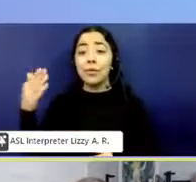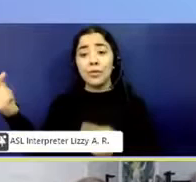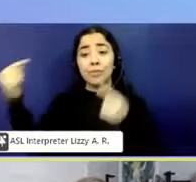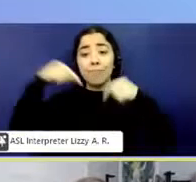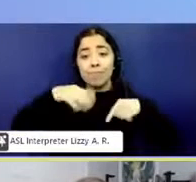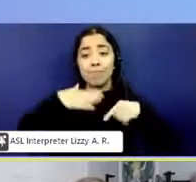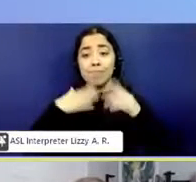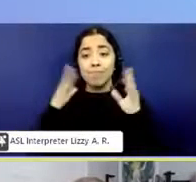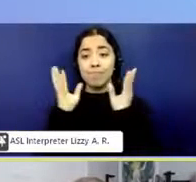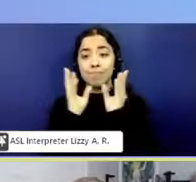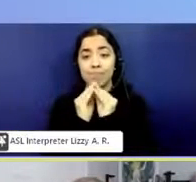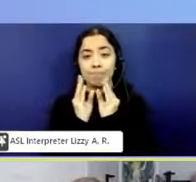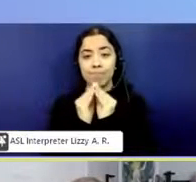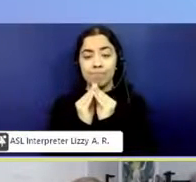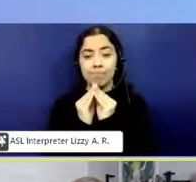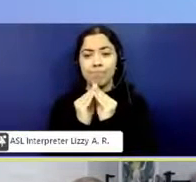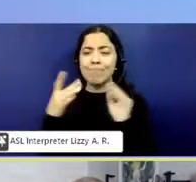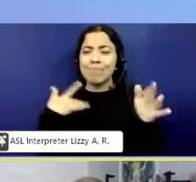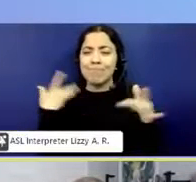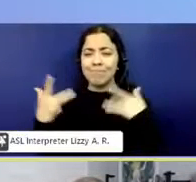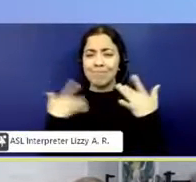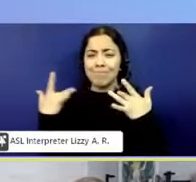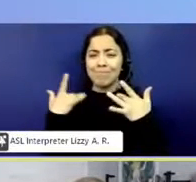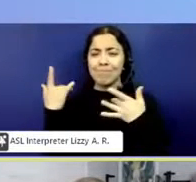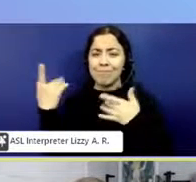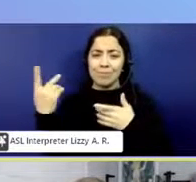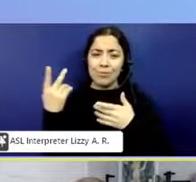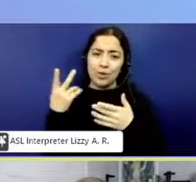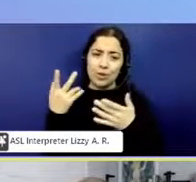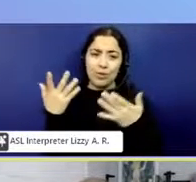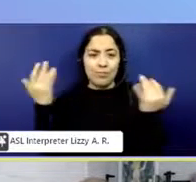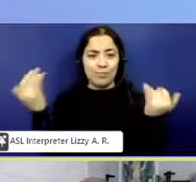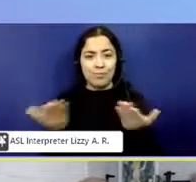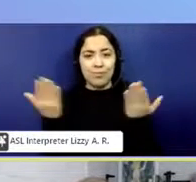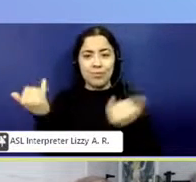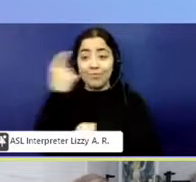session today I'm so excited to be joining you all for axe-con 2023